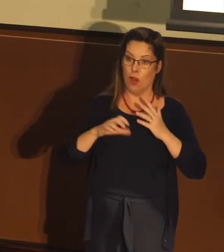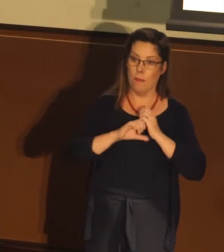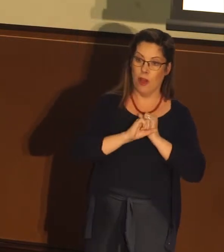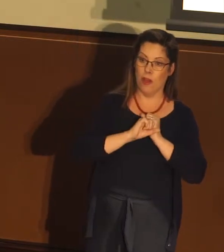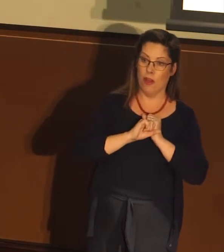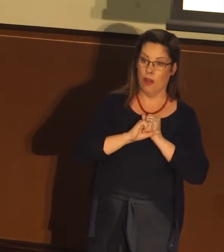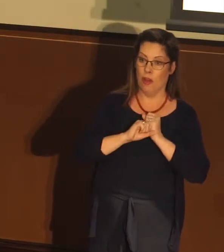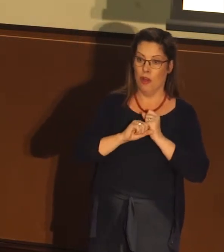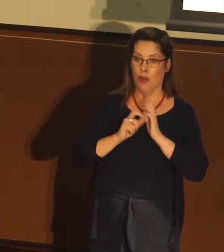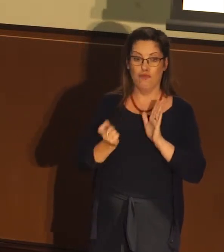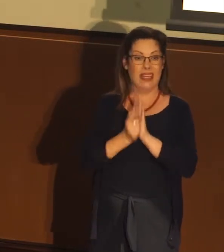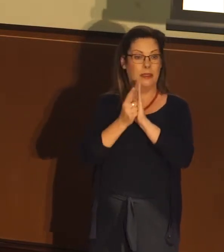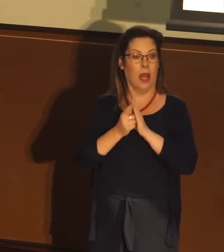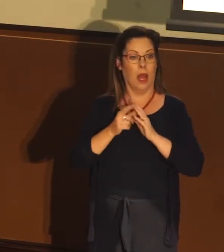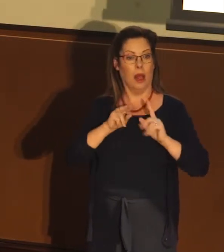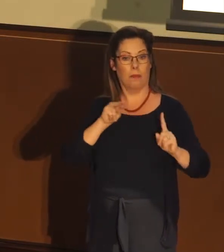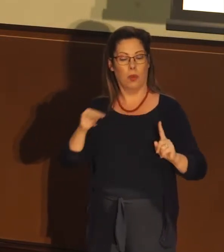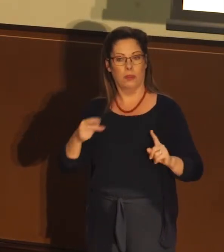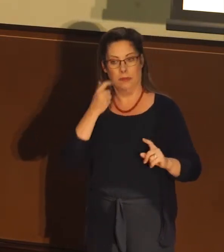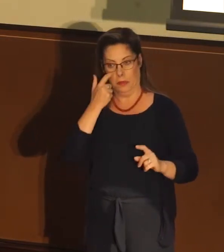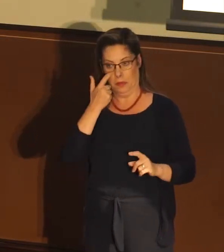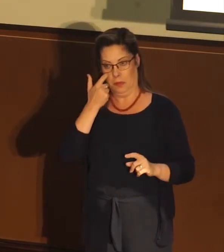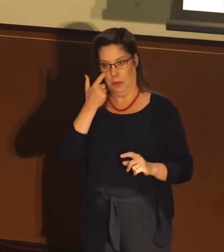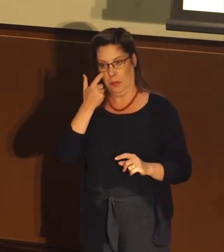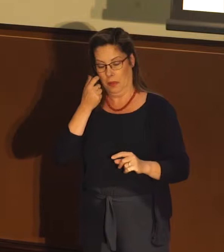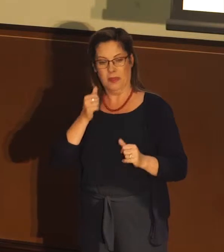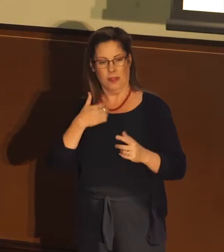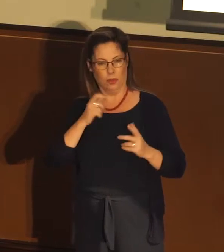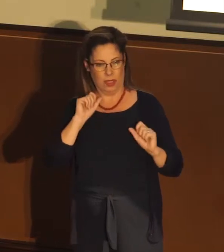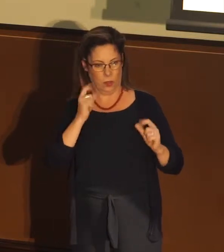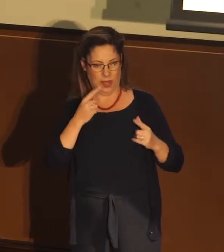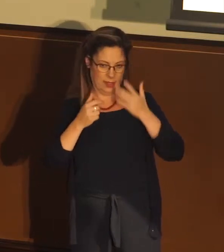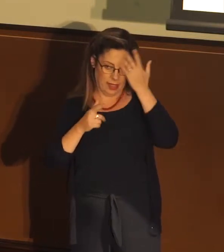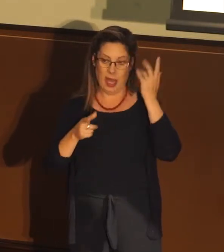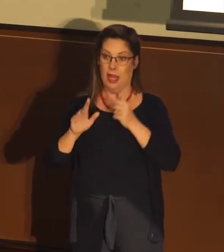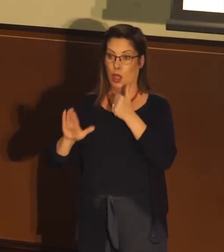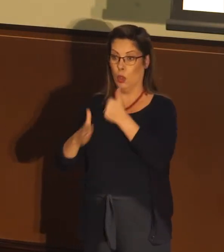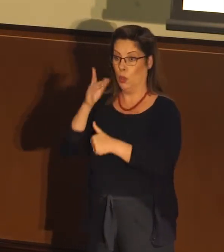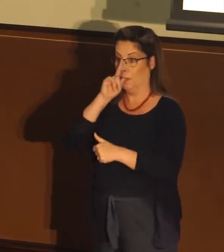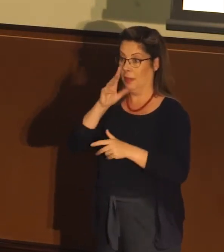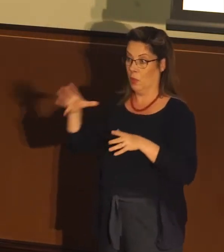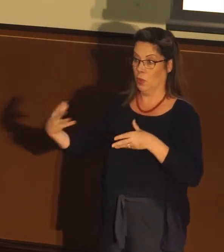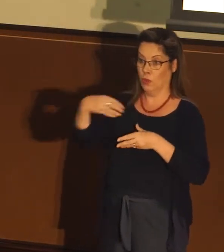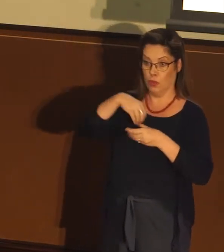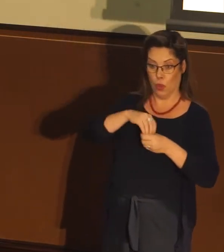the big struggle that we have is understanding, is trying to get those people who are joining the business to look at it as a career,